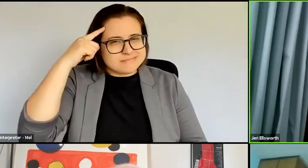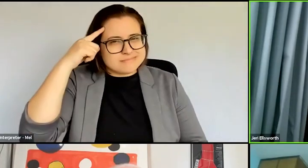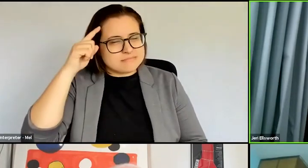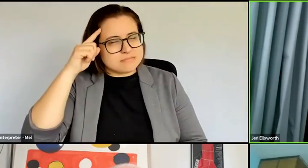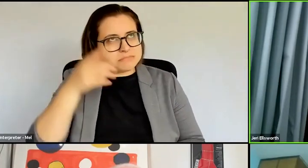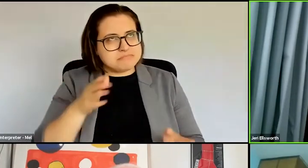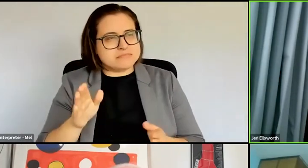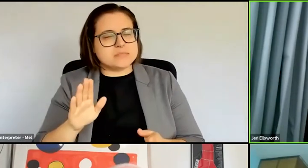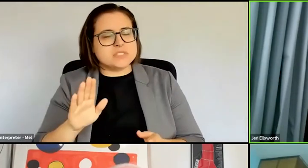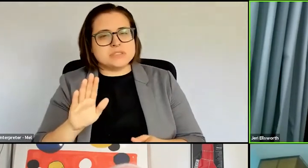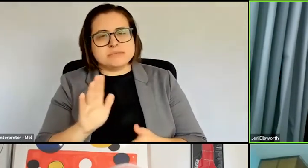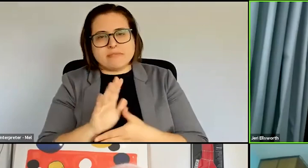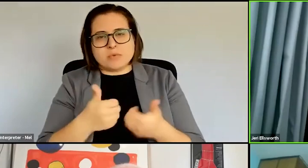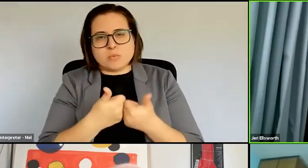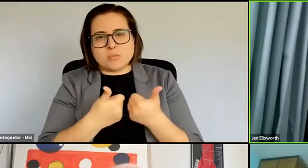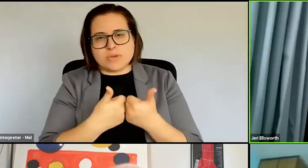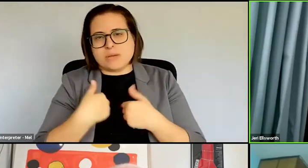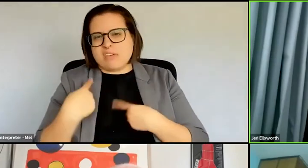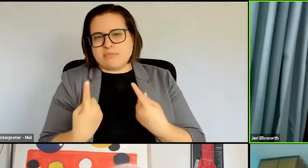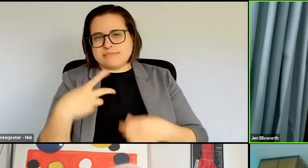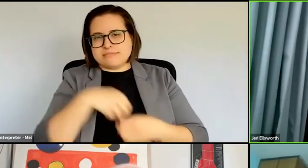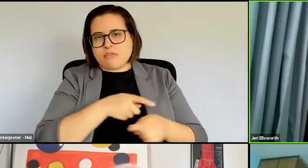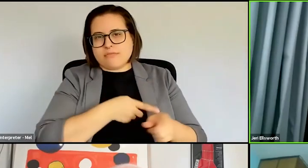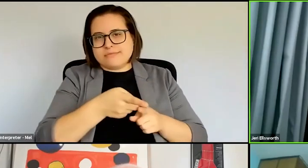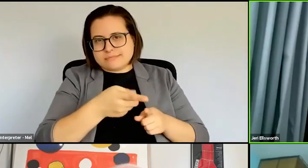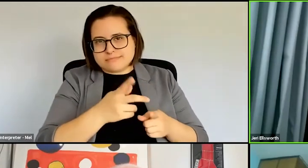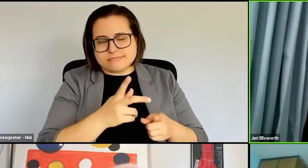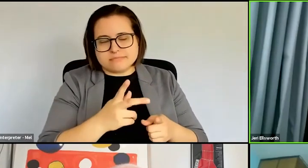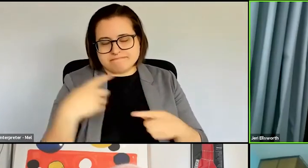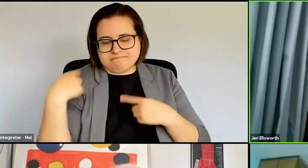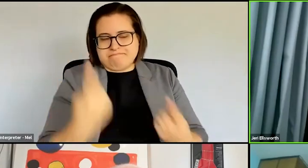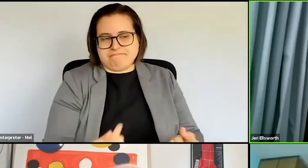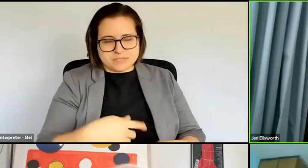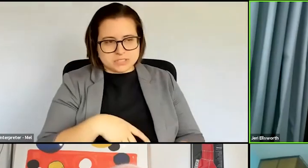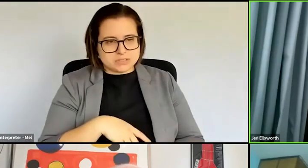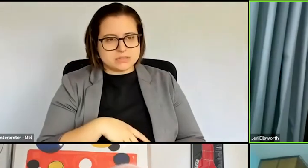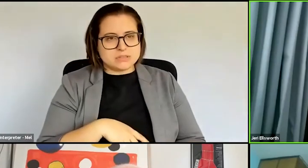industry I've worked in the space for quite a while, if we can make more intimate connection,